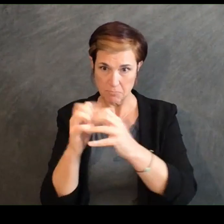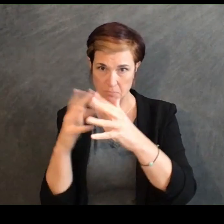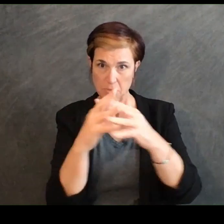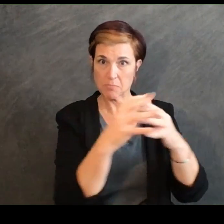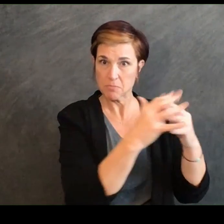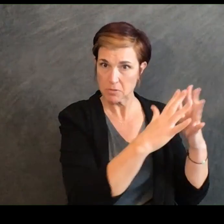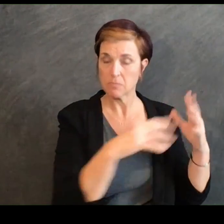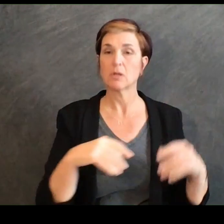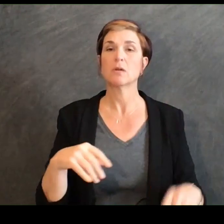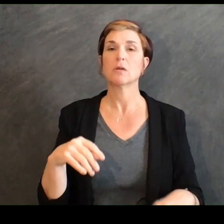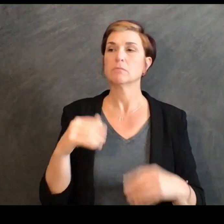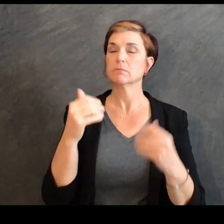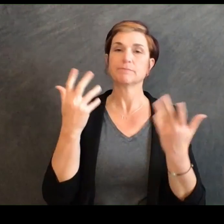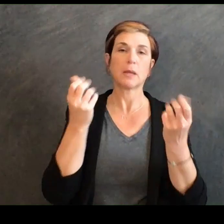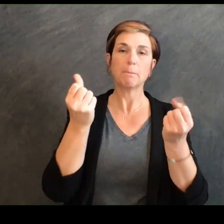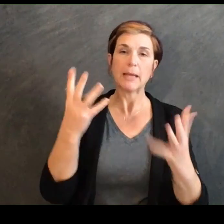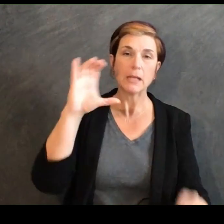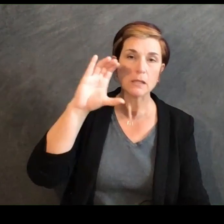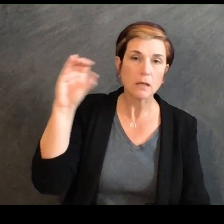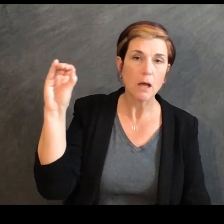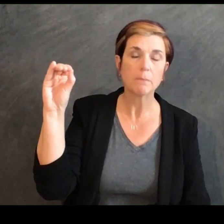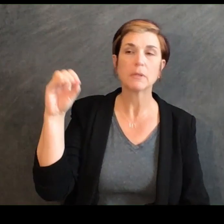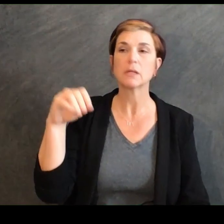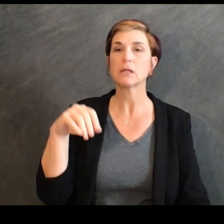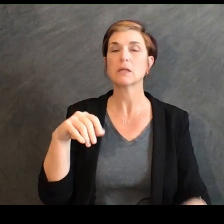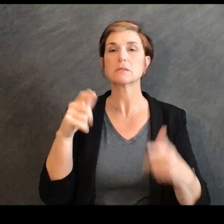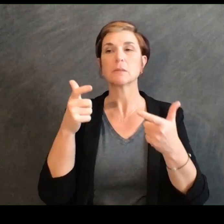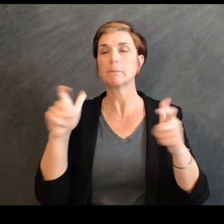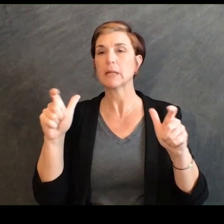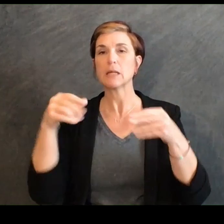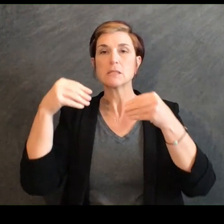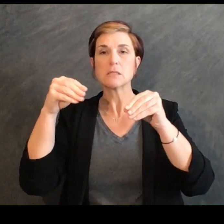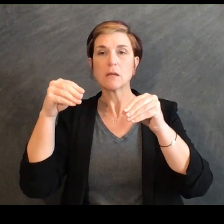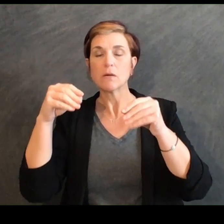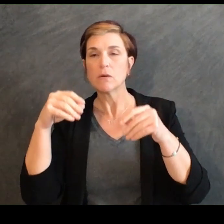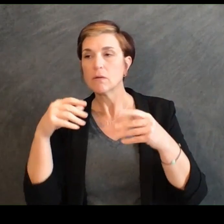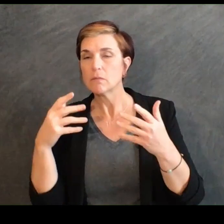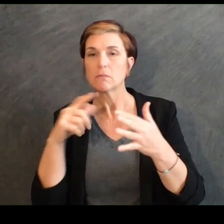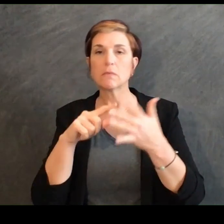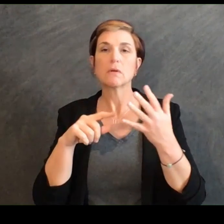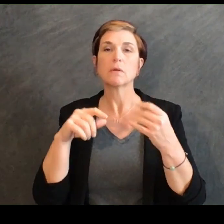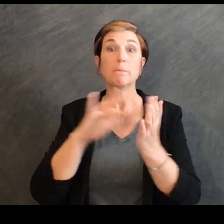retailers and medical companies in the world they're standing right behind me